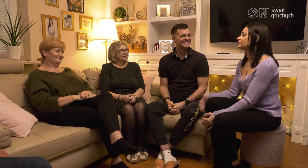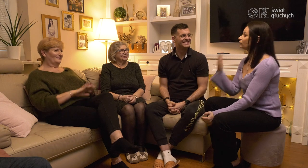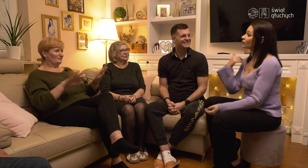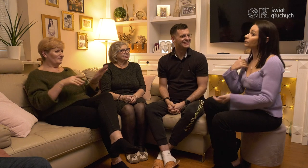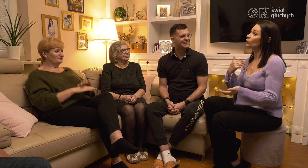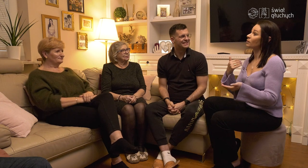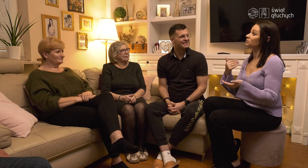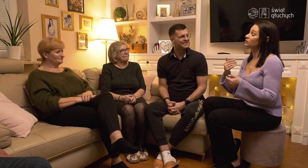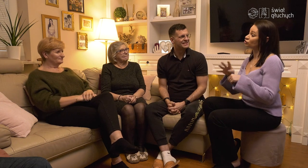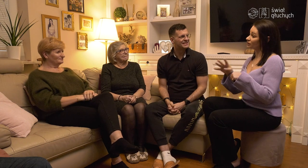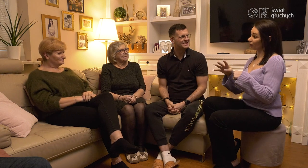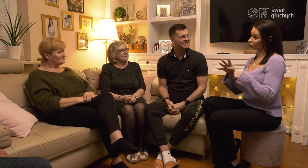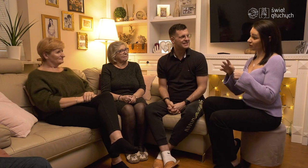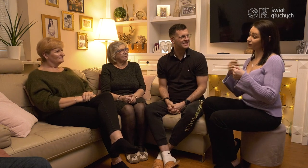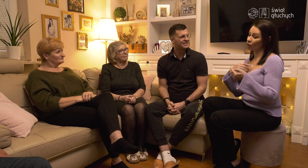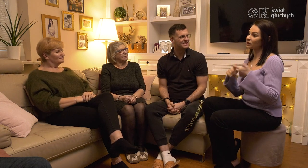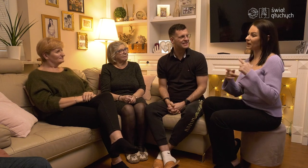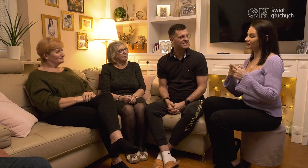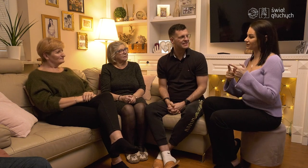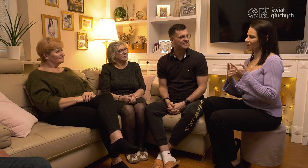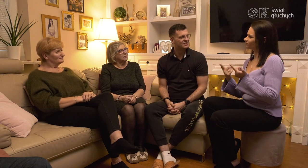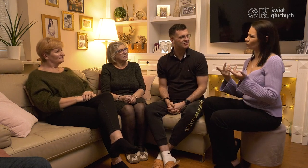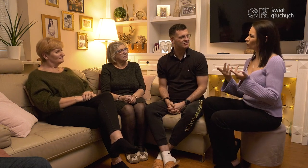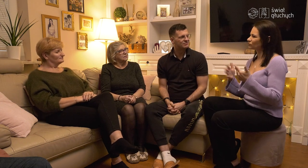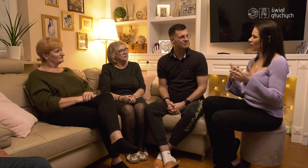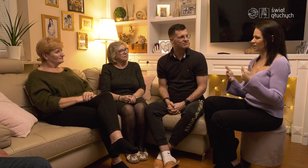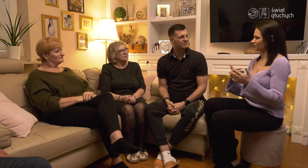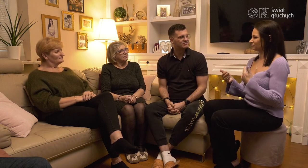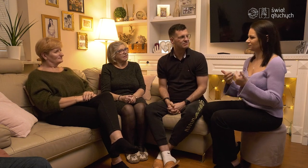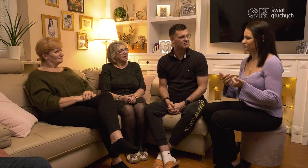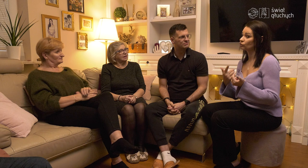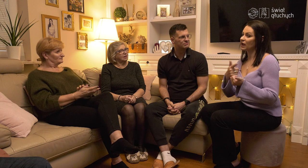[Monika]: When I was 14, I was weak in grammar (Polish),